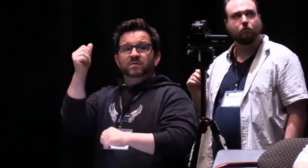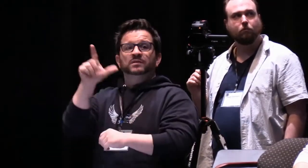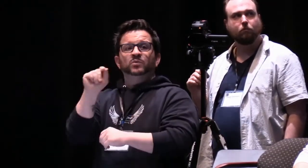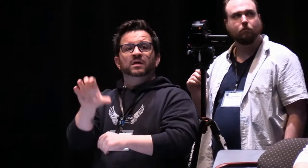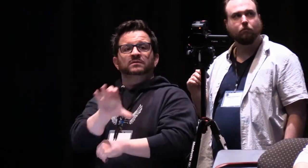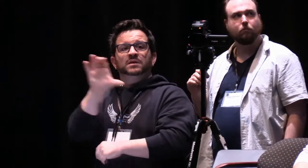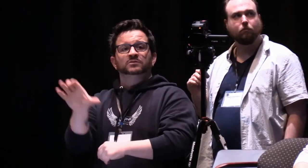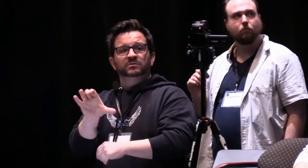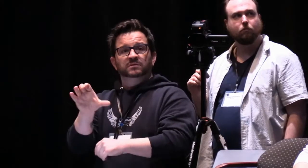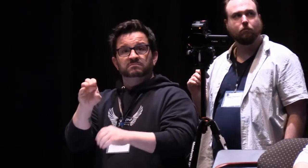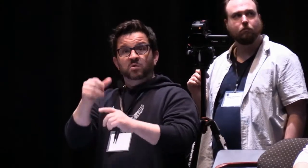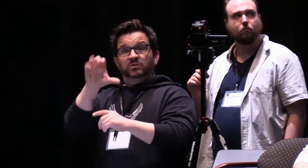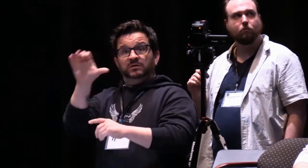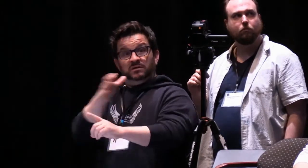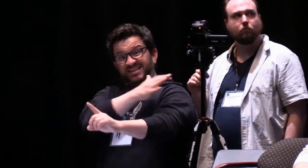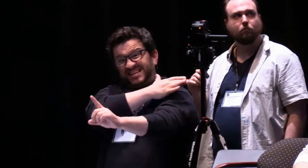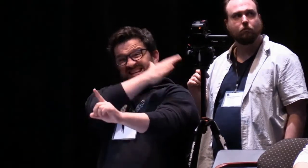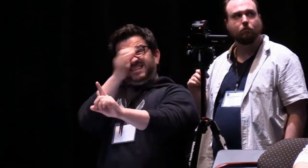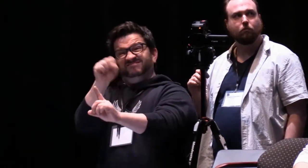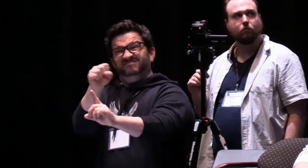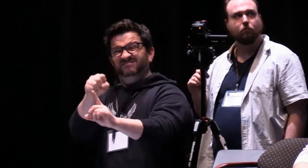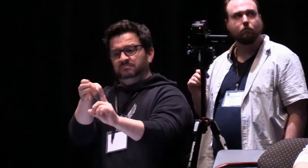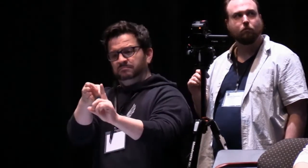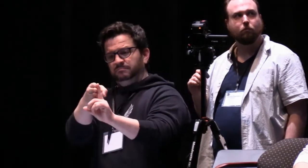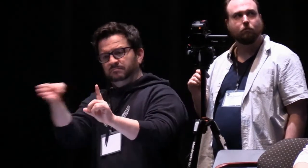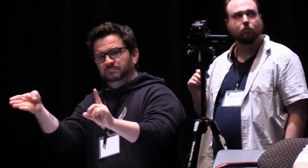Does your work still feel valued by the deaf community?